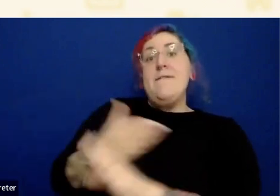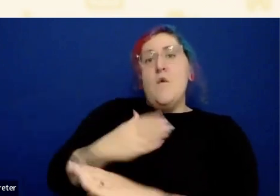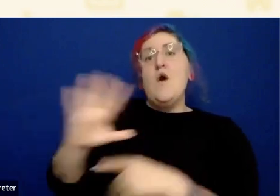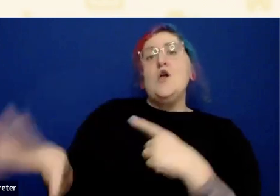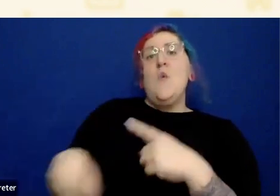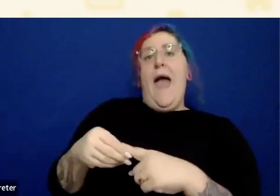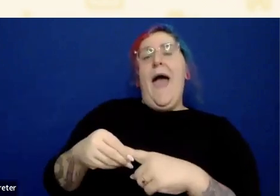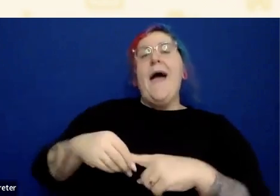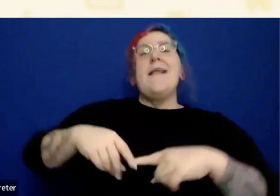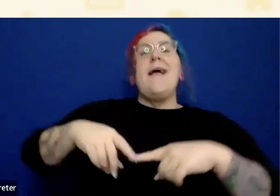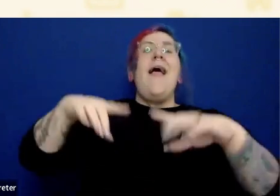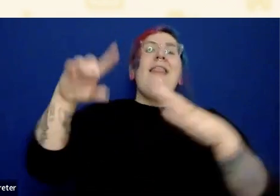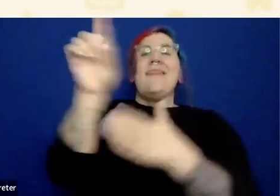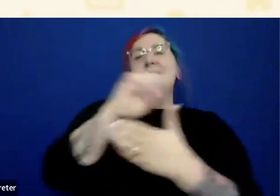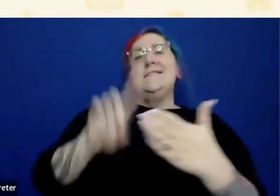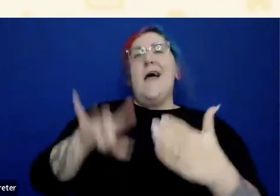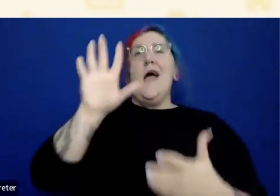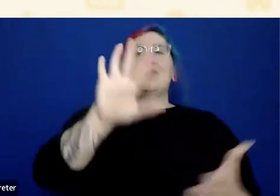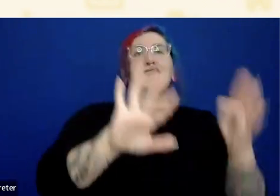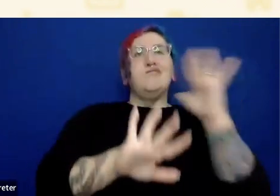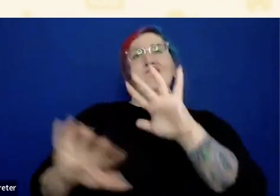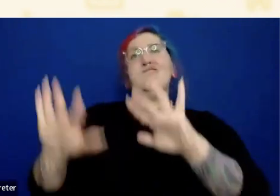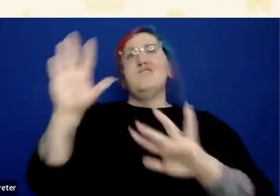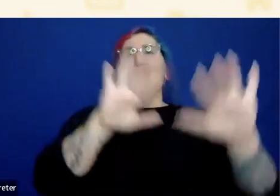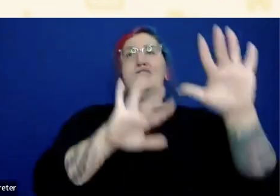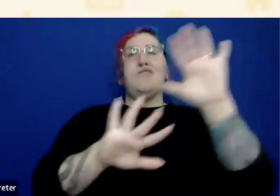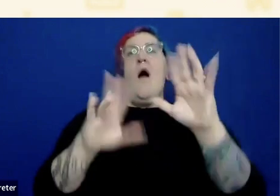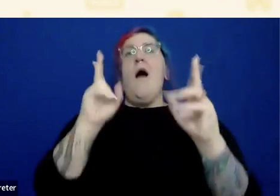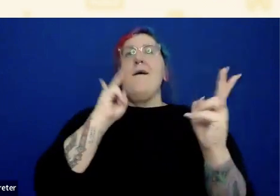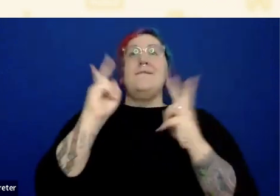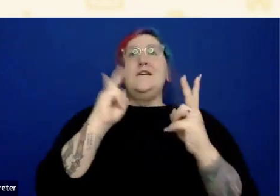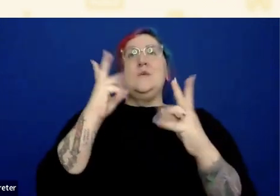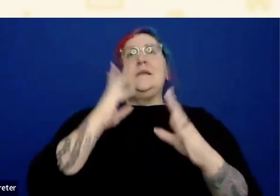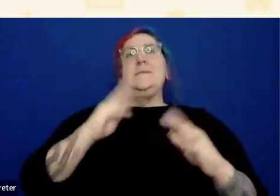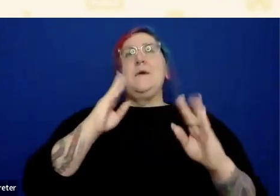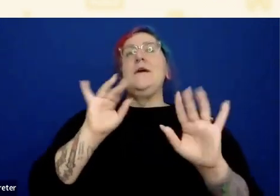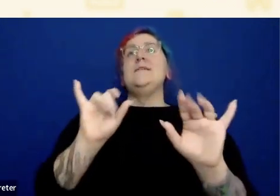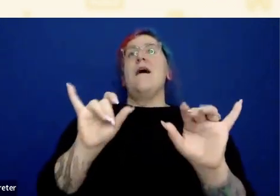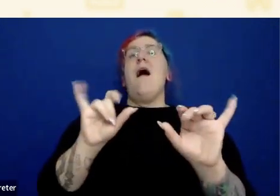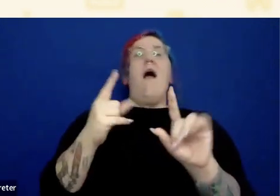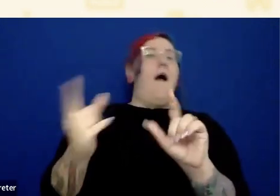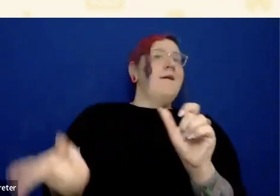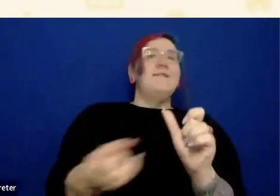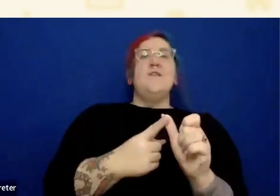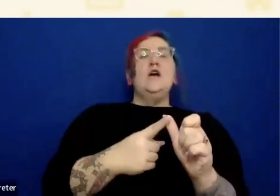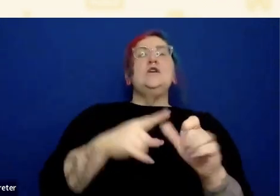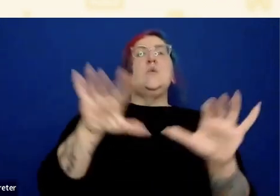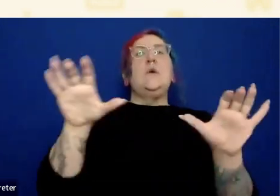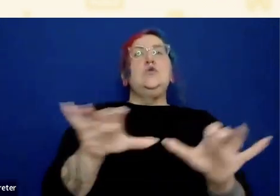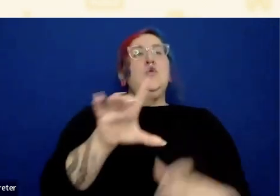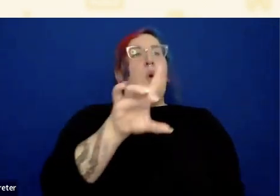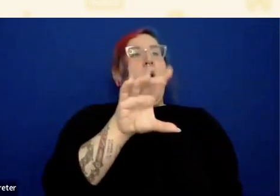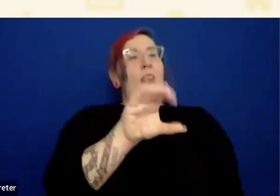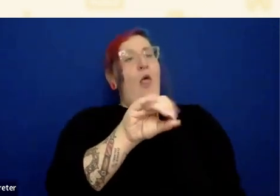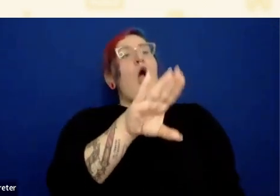So that you've got this design that's based on everybody's experience, because everybody's going to have that as a common experience.